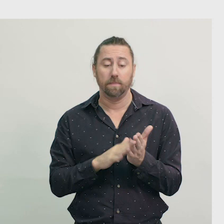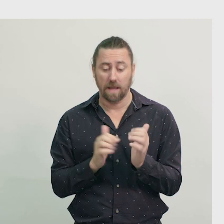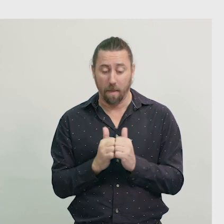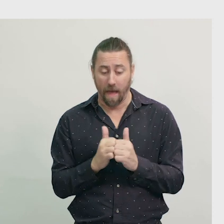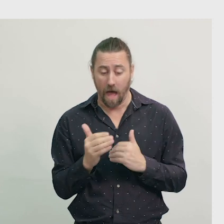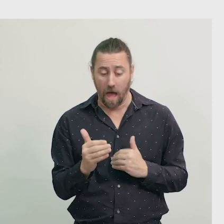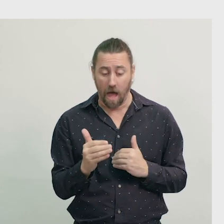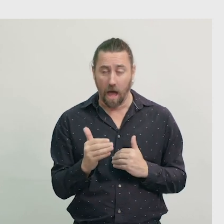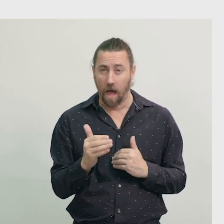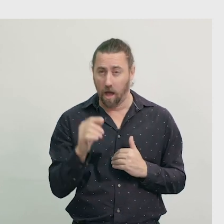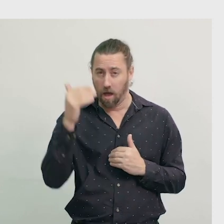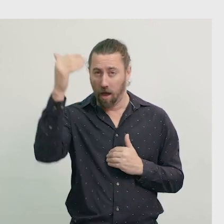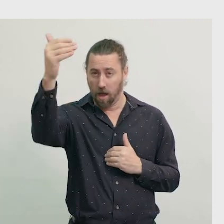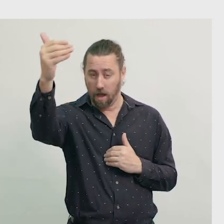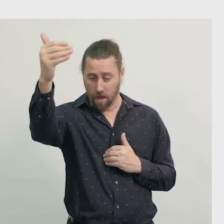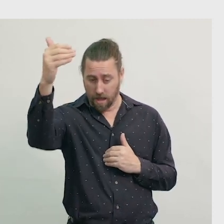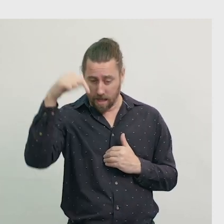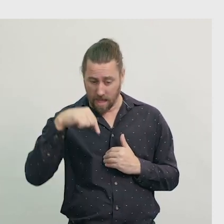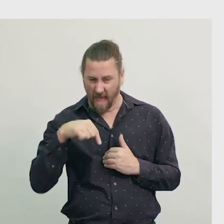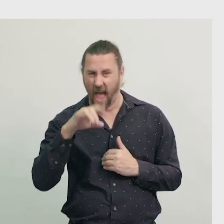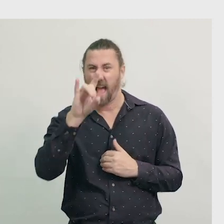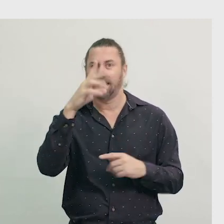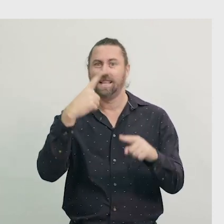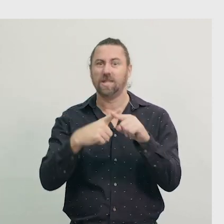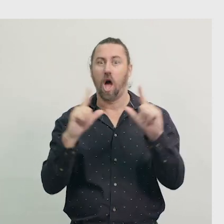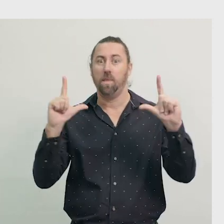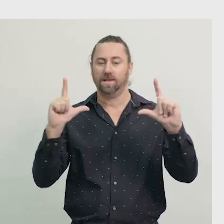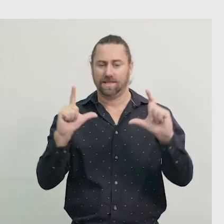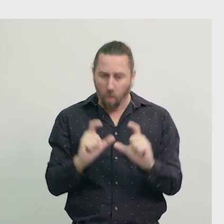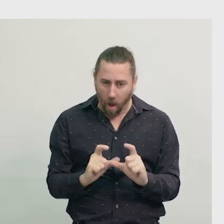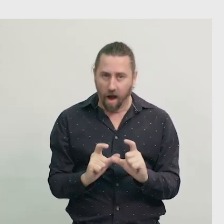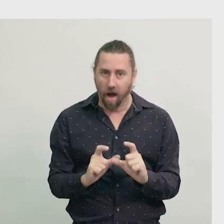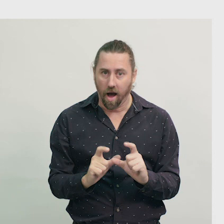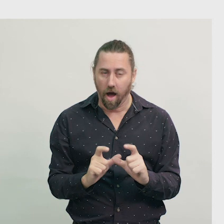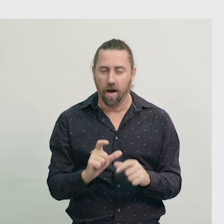is about 10 times smaller than the length of my room, 4,000mm.